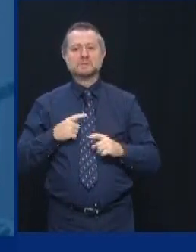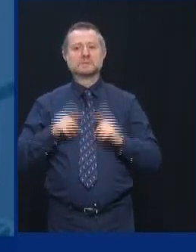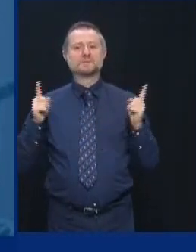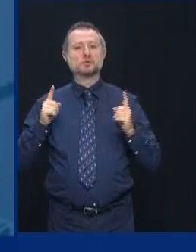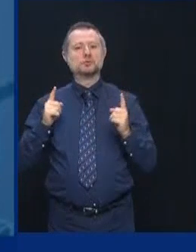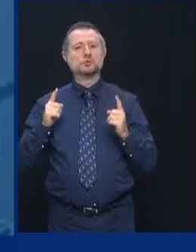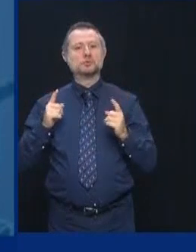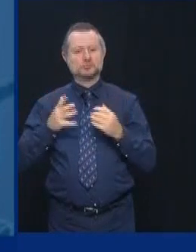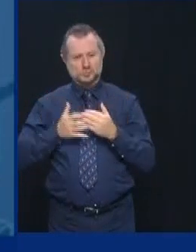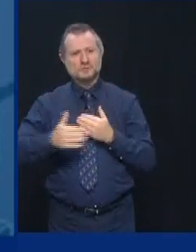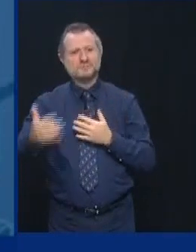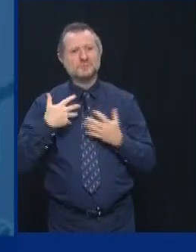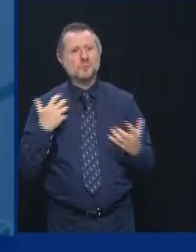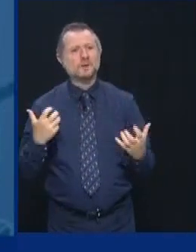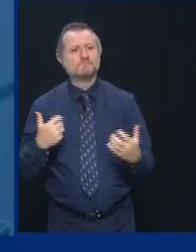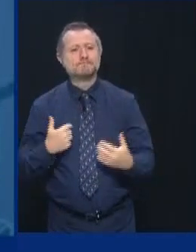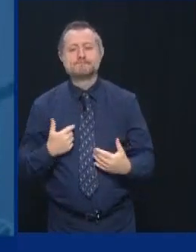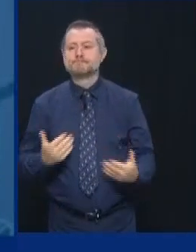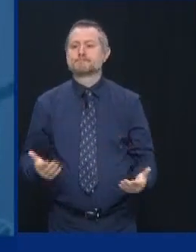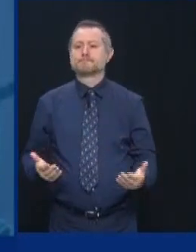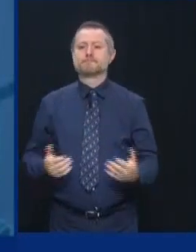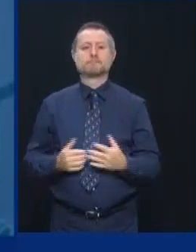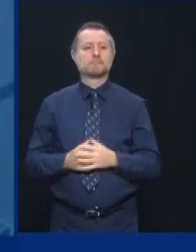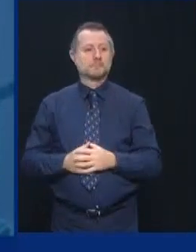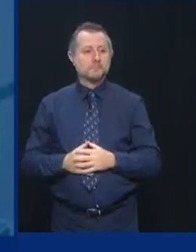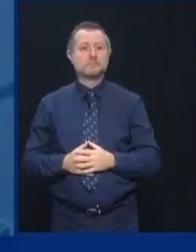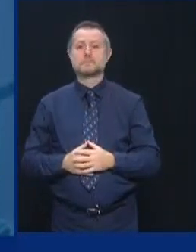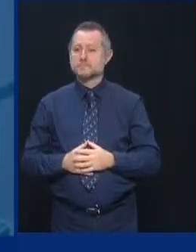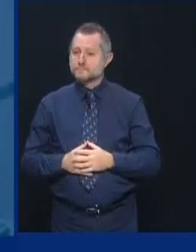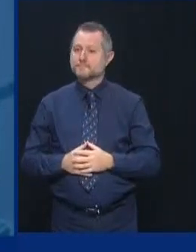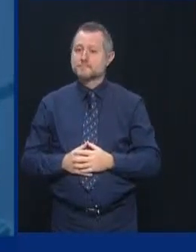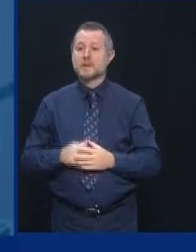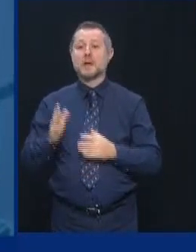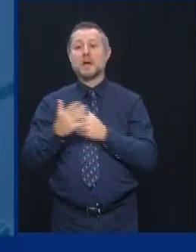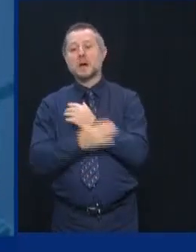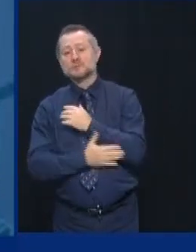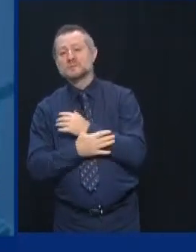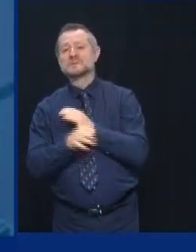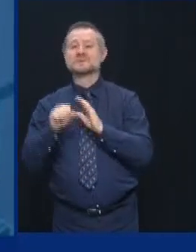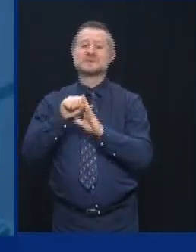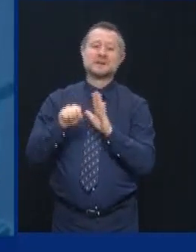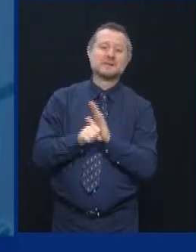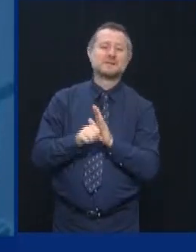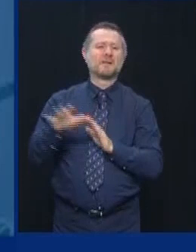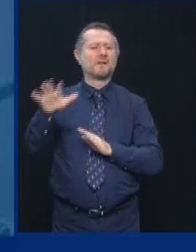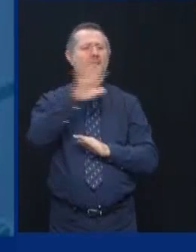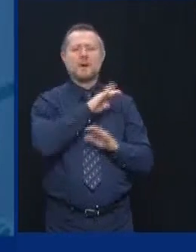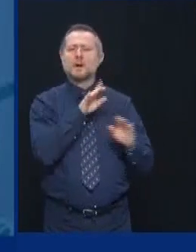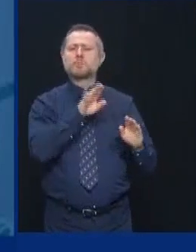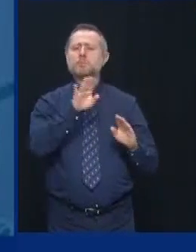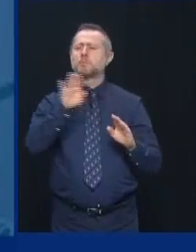RULE. THIS IS THE ONE SITUATION WHERE WE WANT TO BE THE EXCEPTION TO THE RULE.